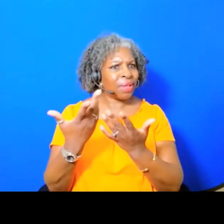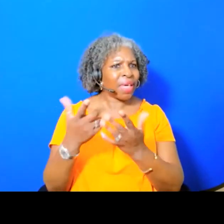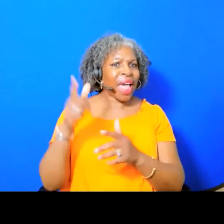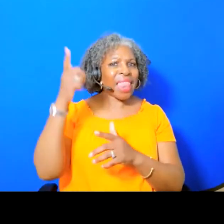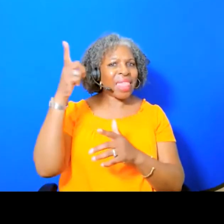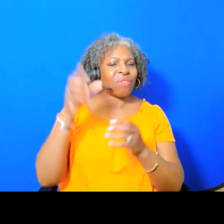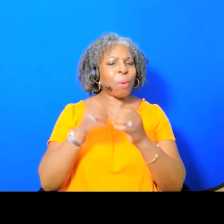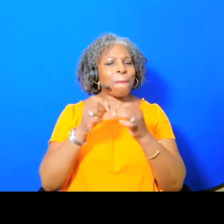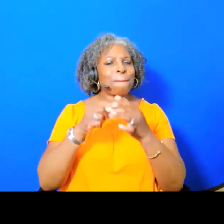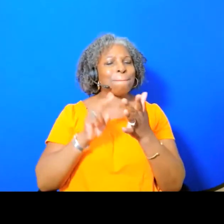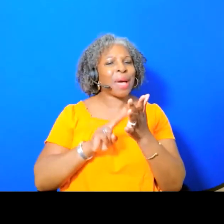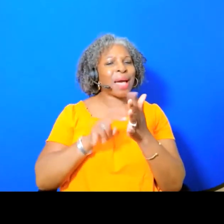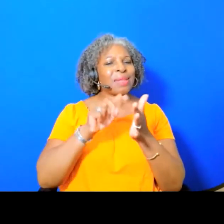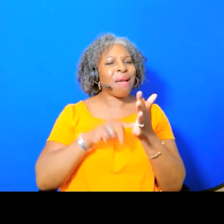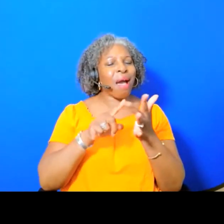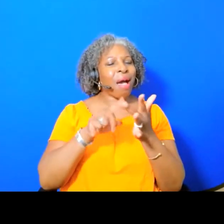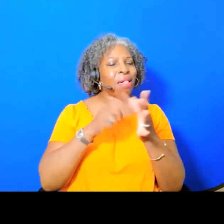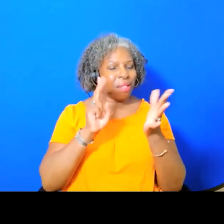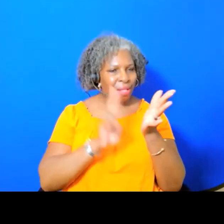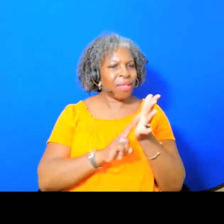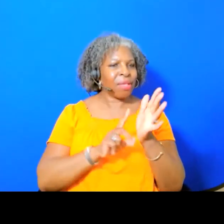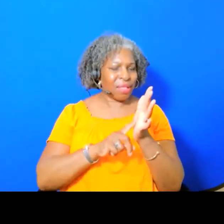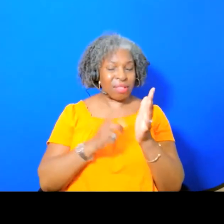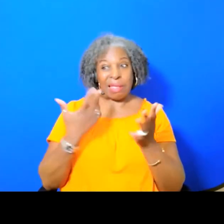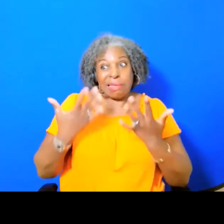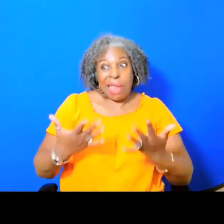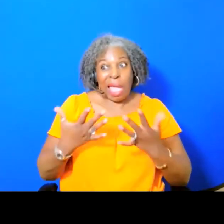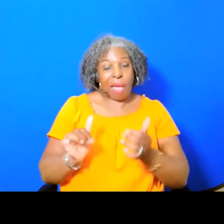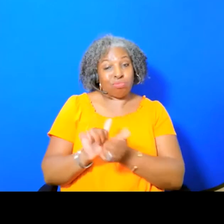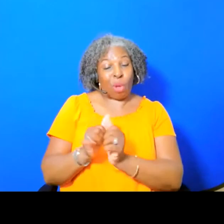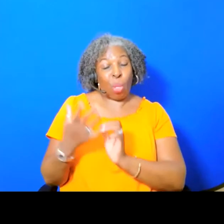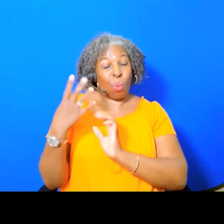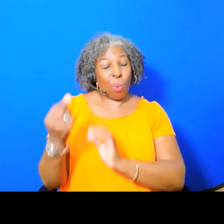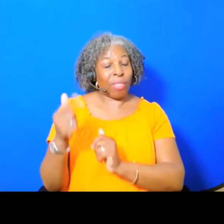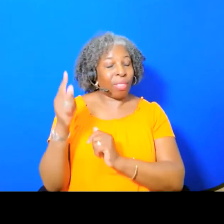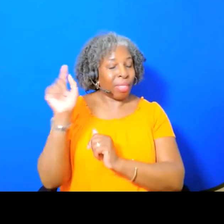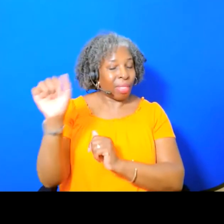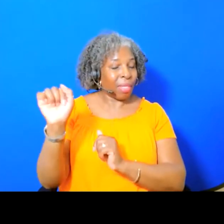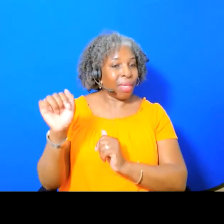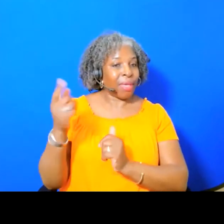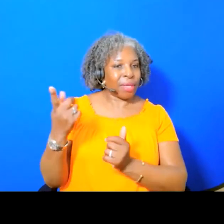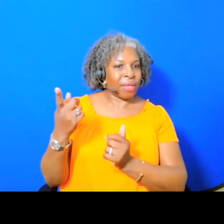who we are now partner with. The programme of six events